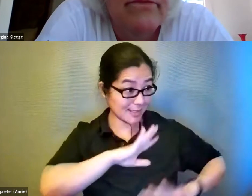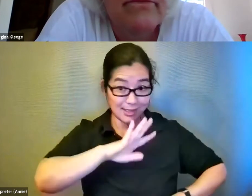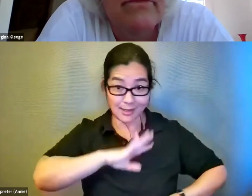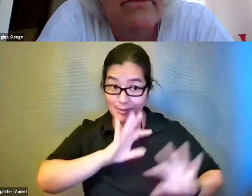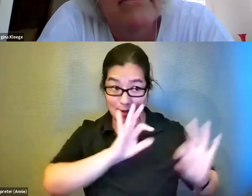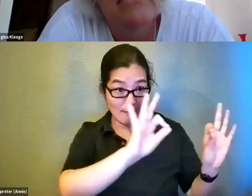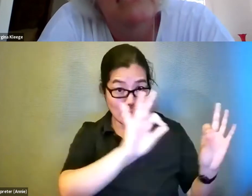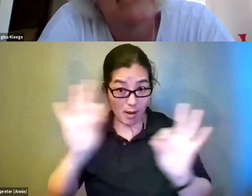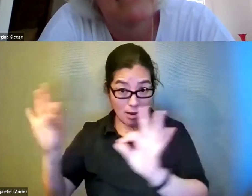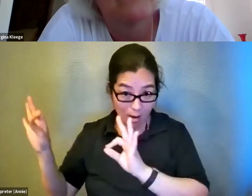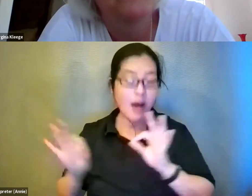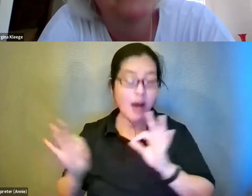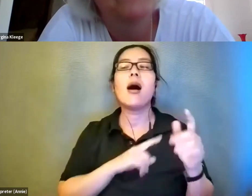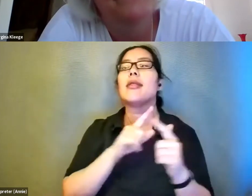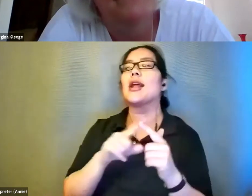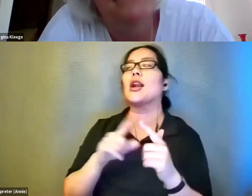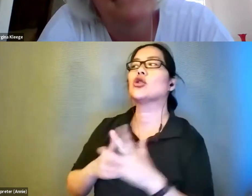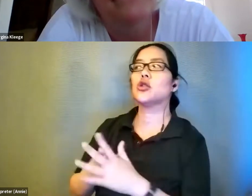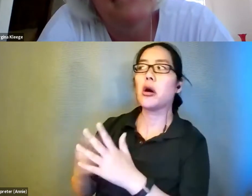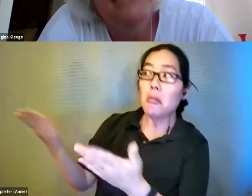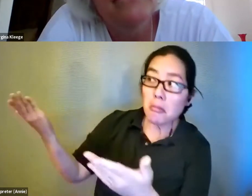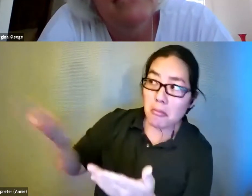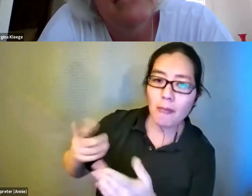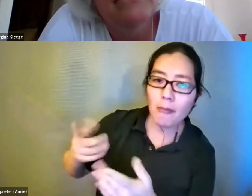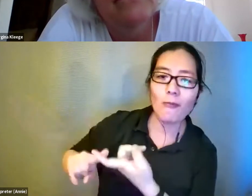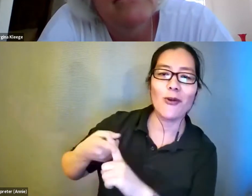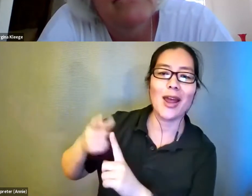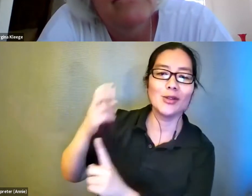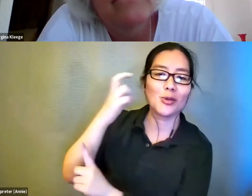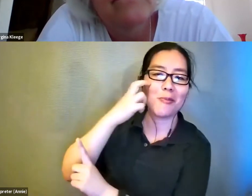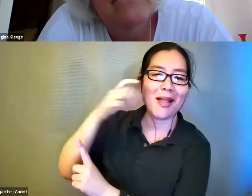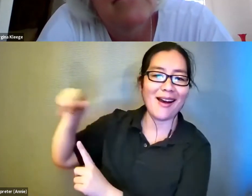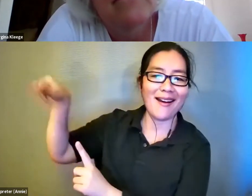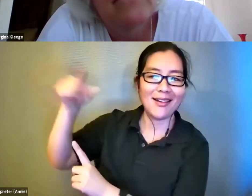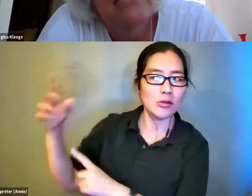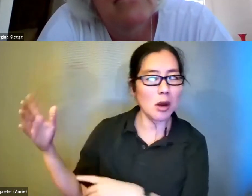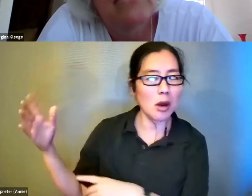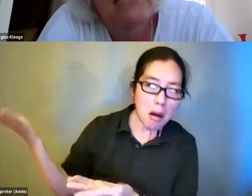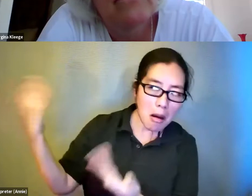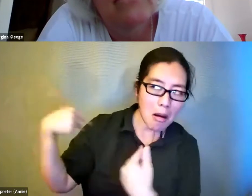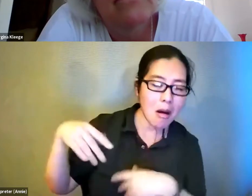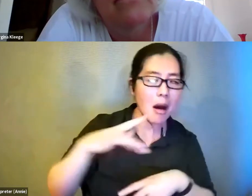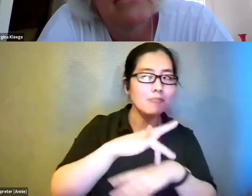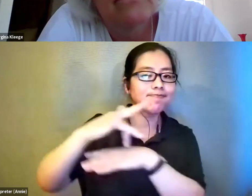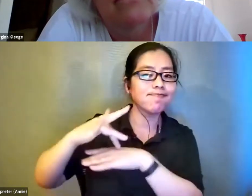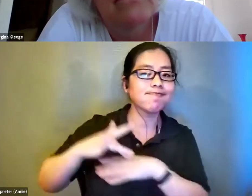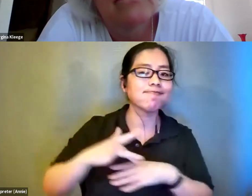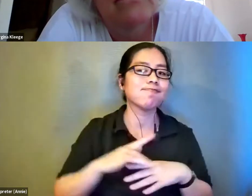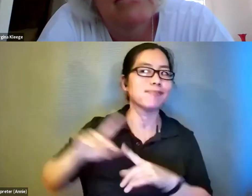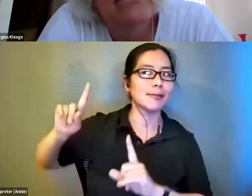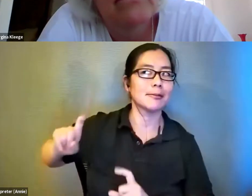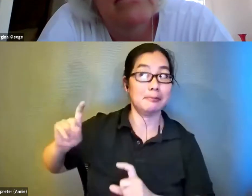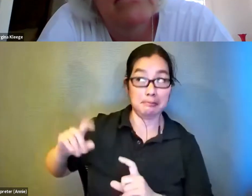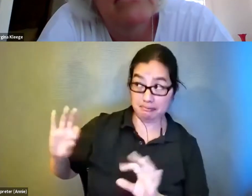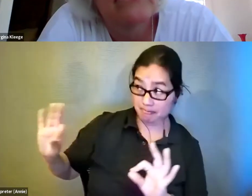start testing it with friends who are blind and seeing how it's reading with them. And